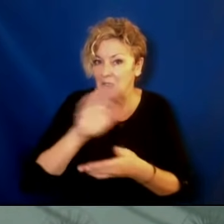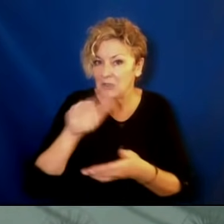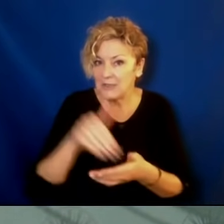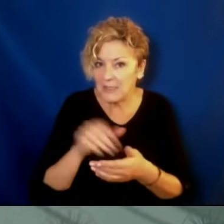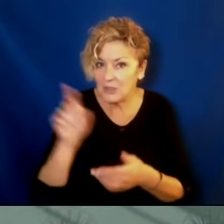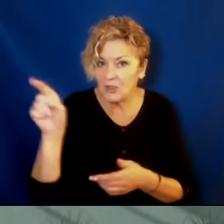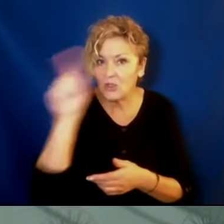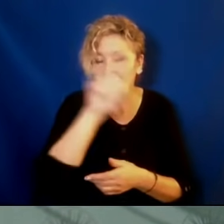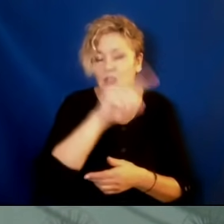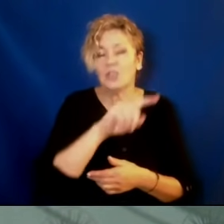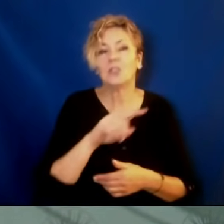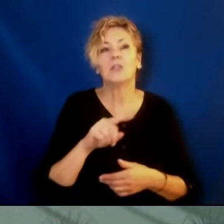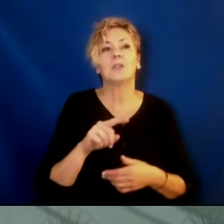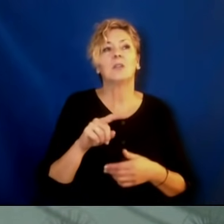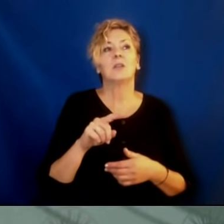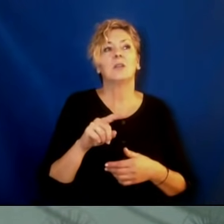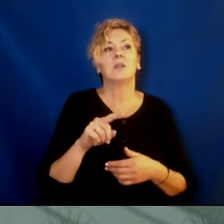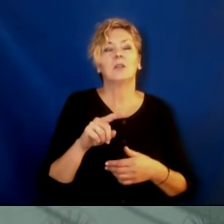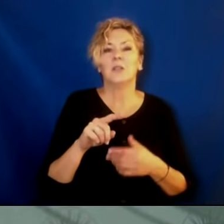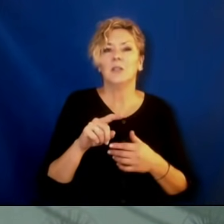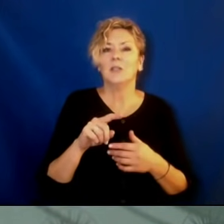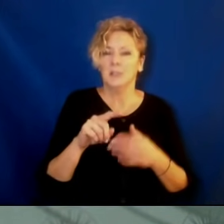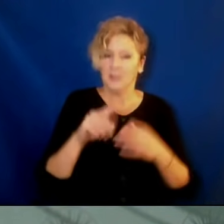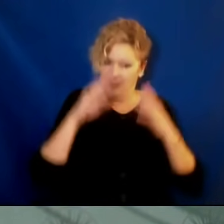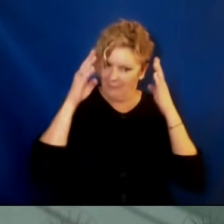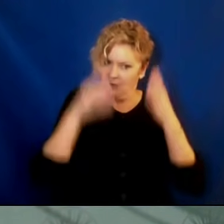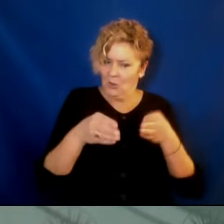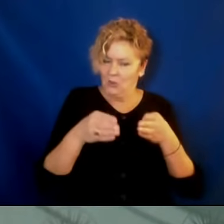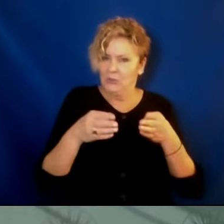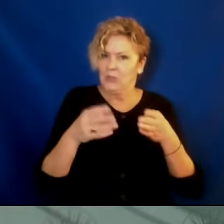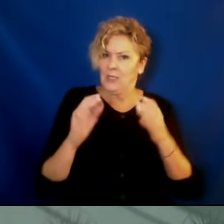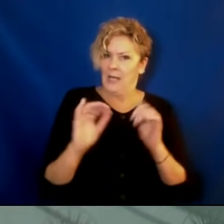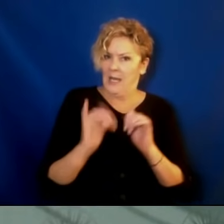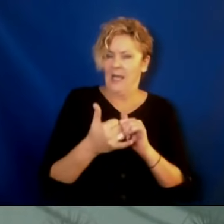develop over time that have been concerning two people